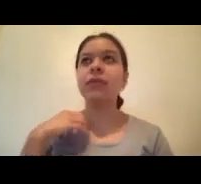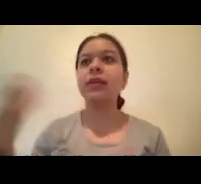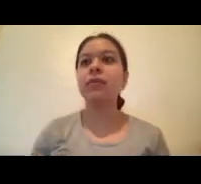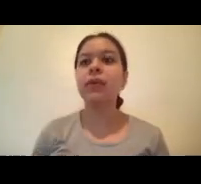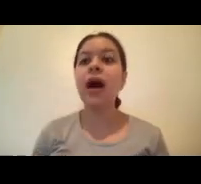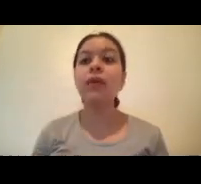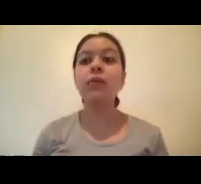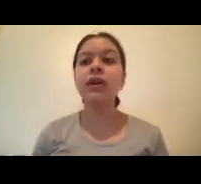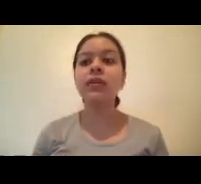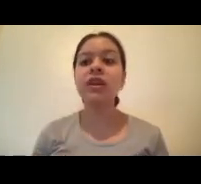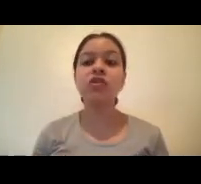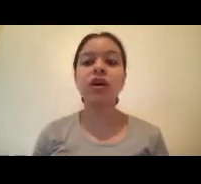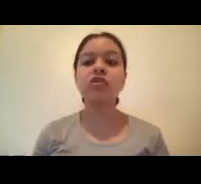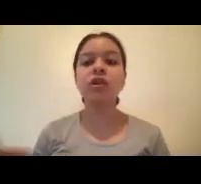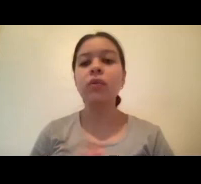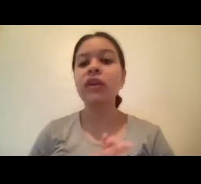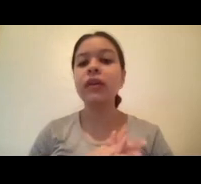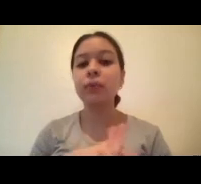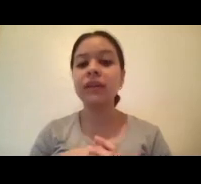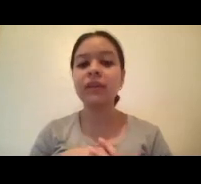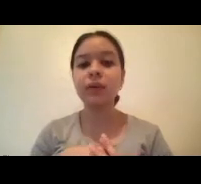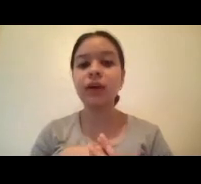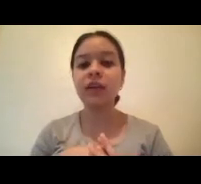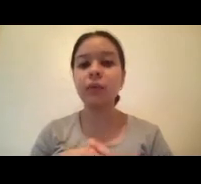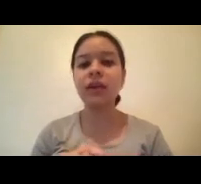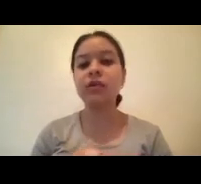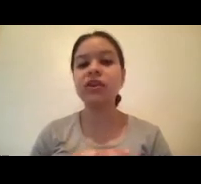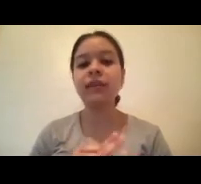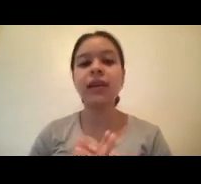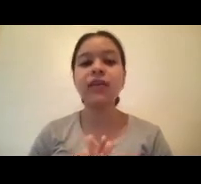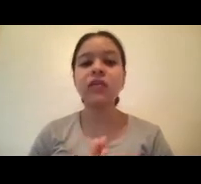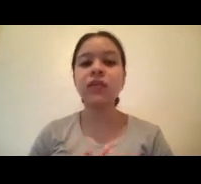like how they want to take charge, which I think brings us to our next point, which is students